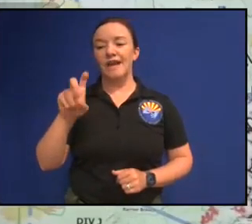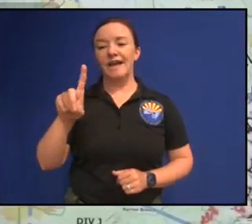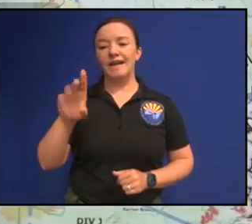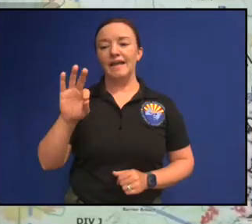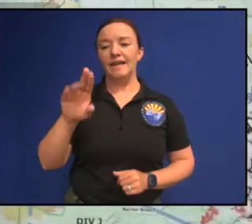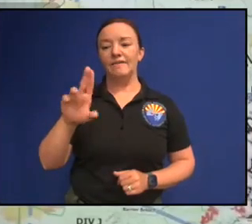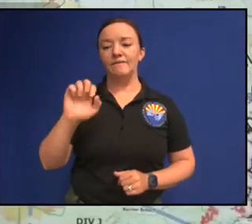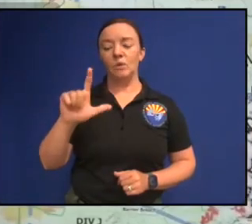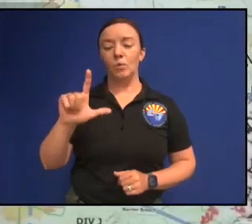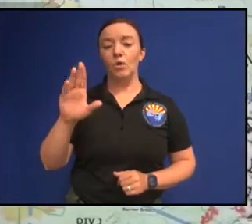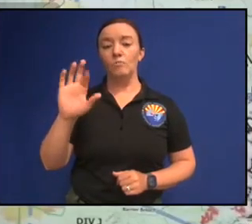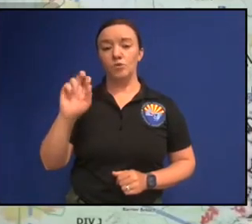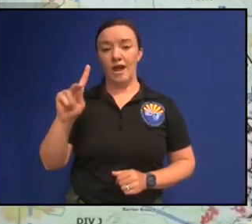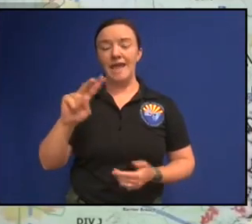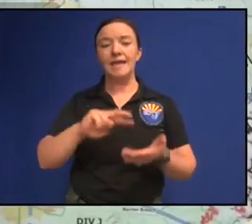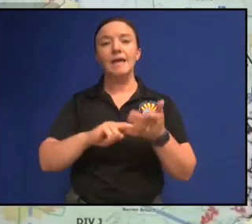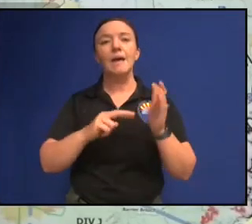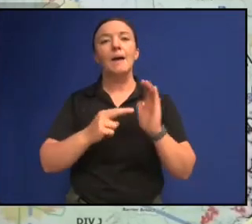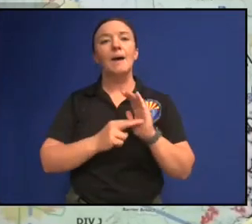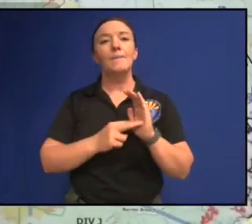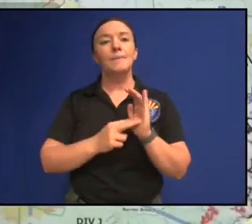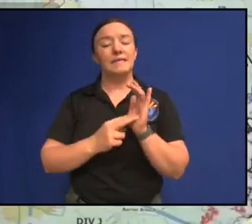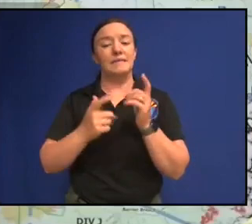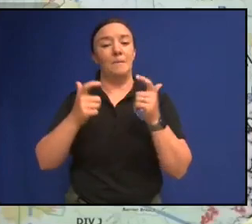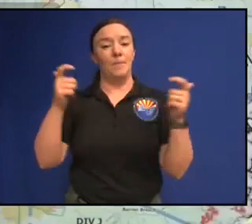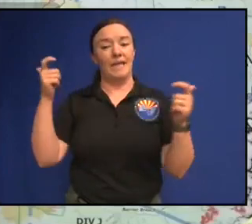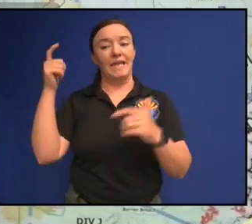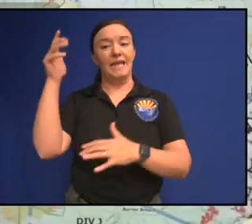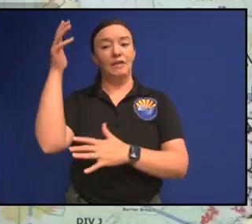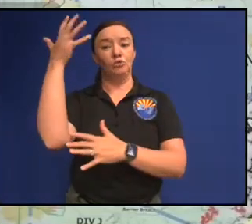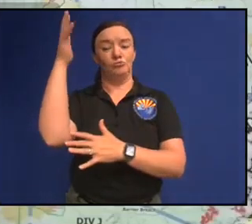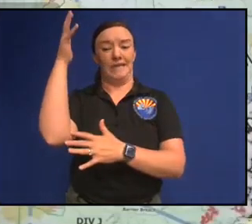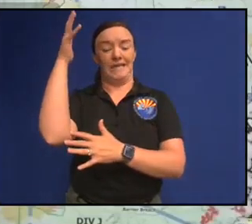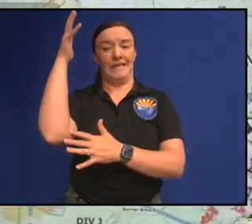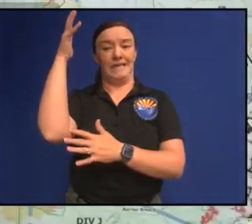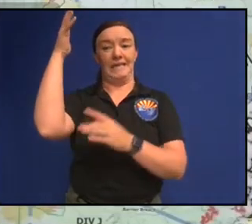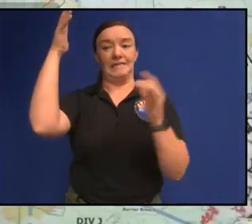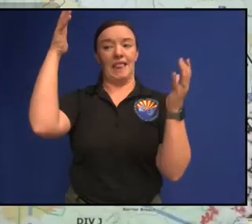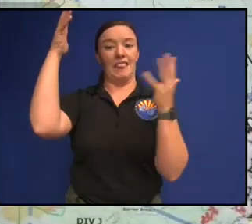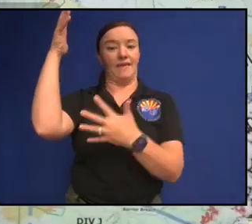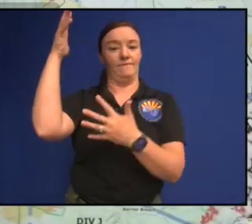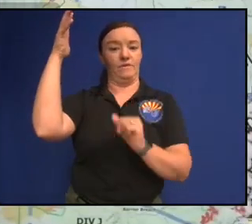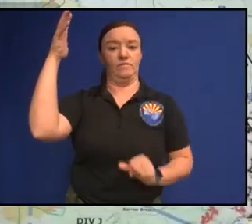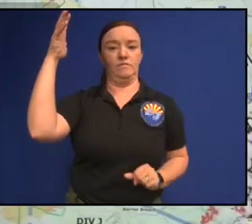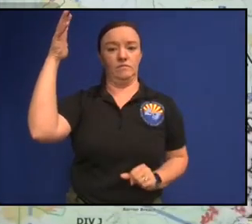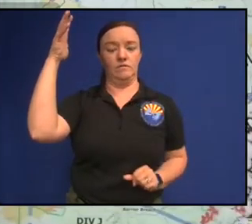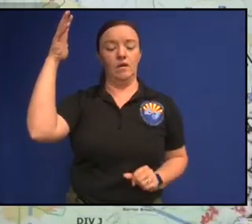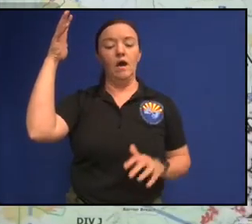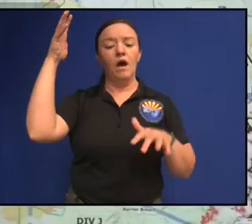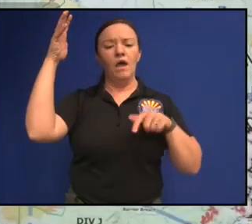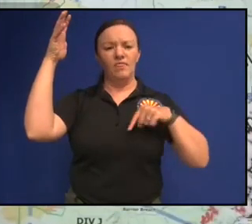SHADE OUT GROUND FUEL SO YOU DO NOT HAVE PRE-HEATING FROM THE SUN.